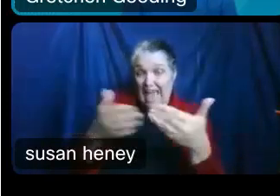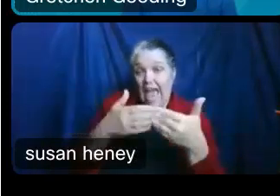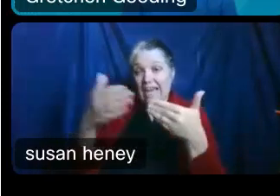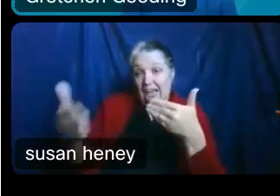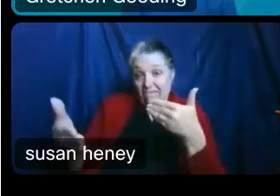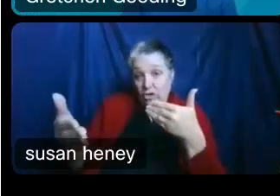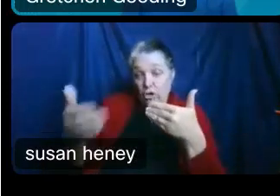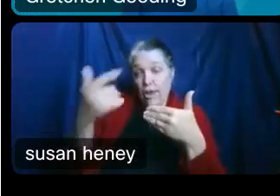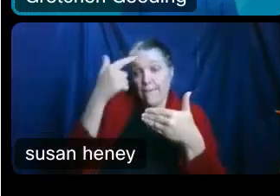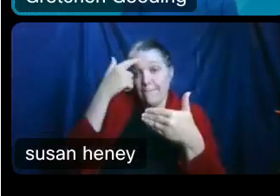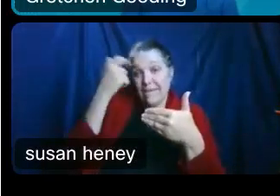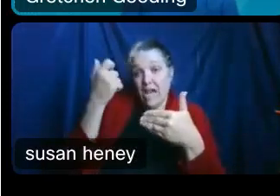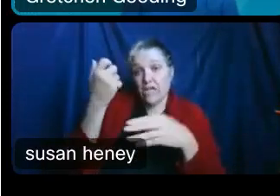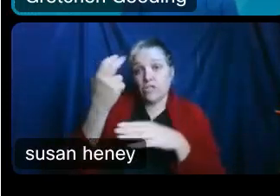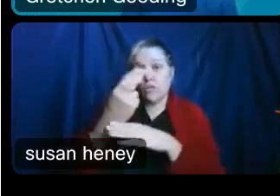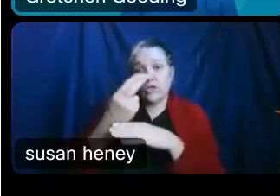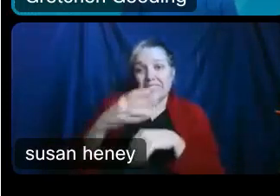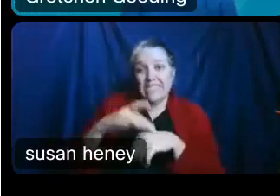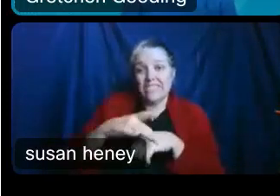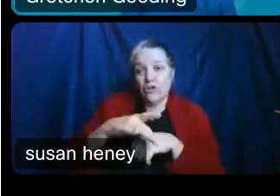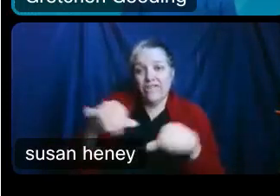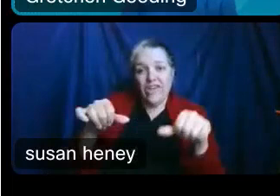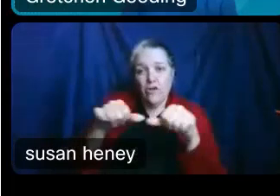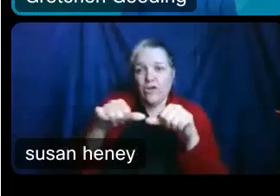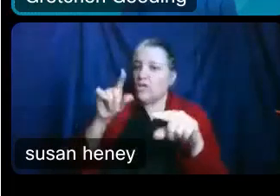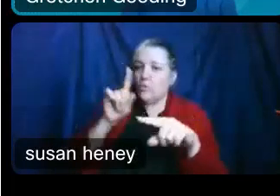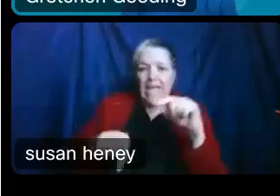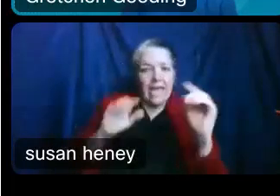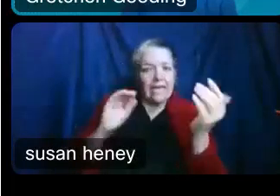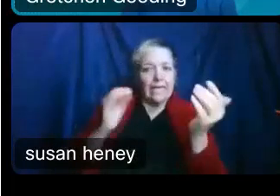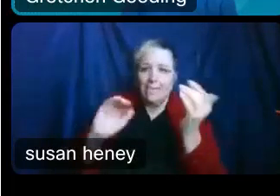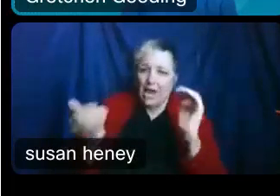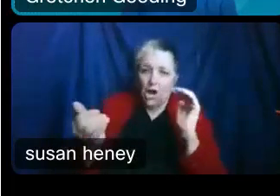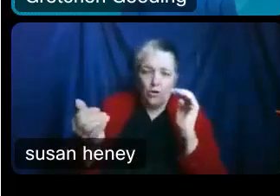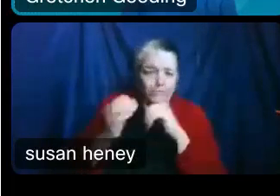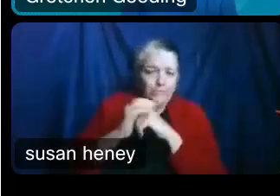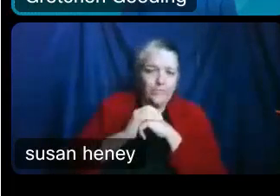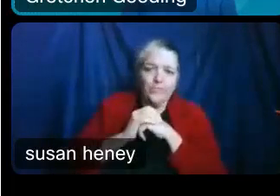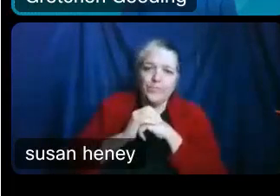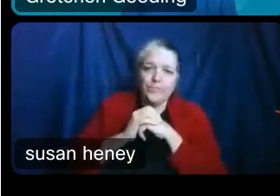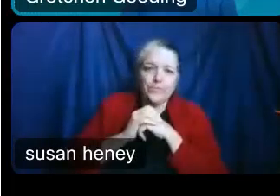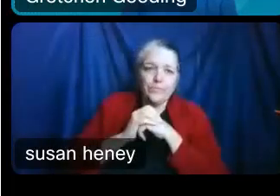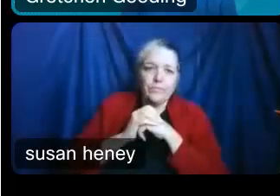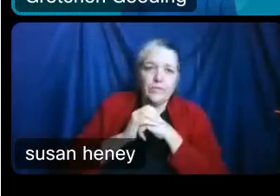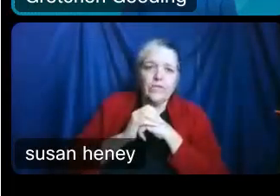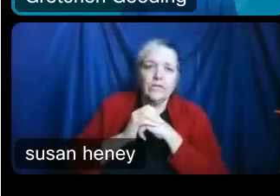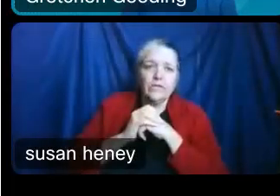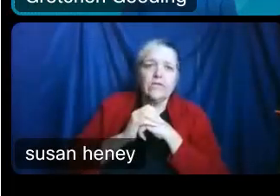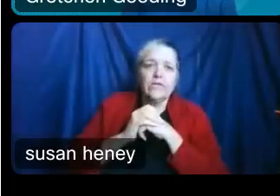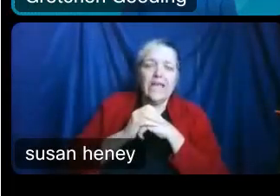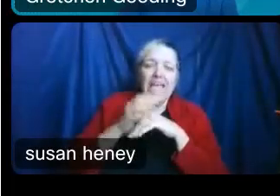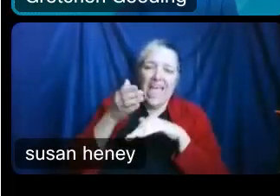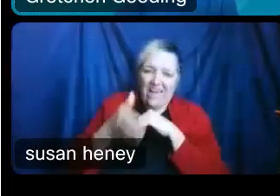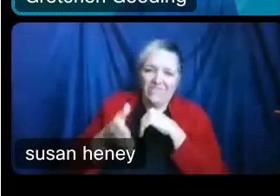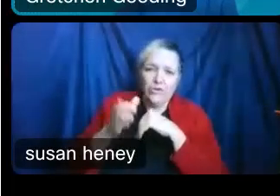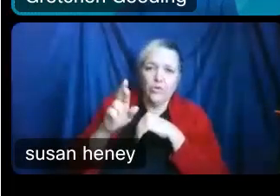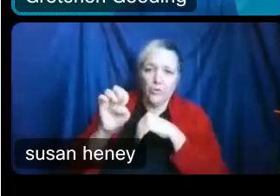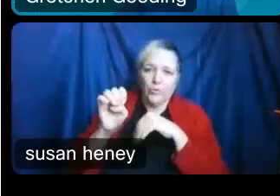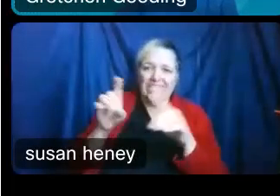of non-comparable geographic boundaries across the comparison periods following redistricting.